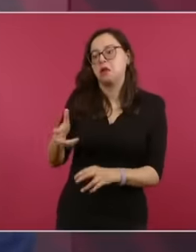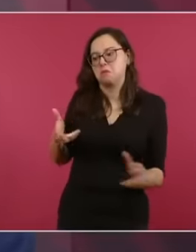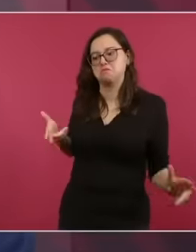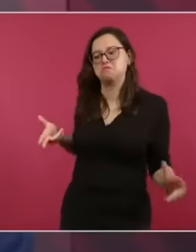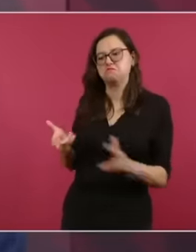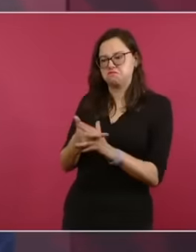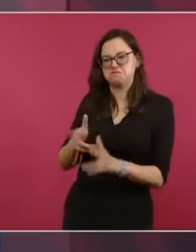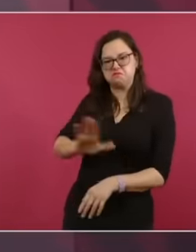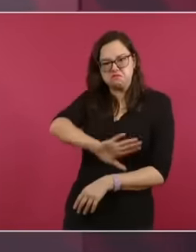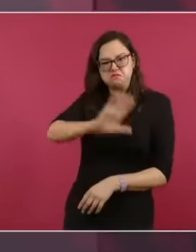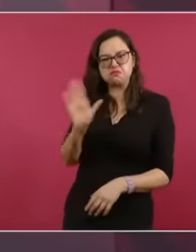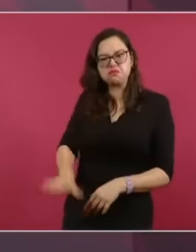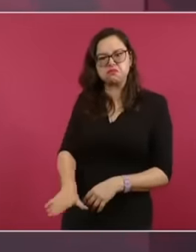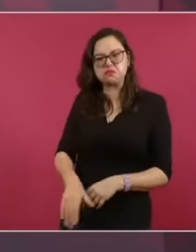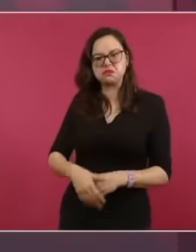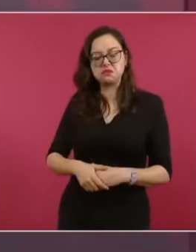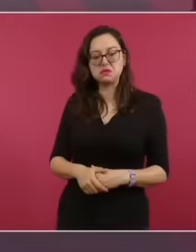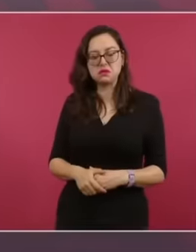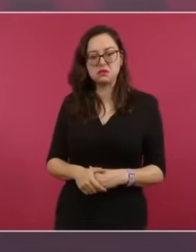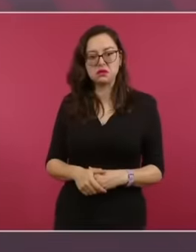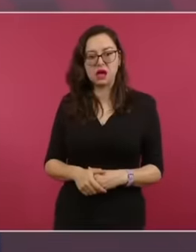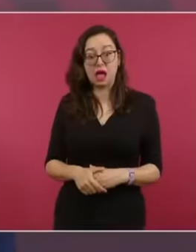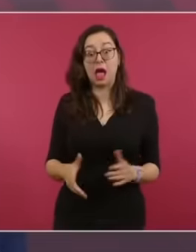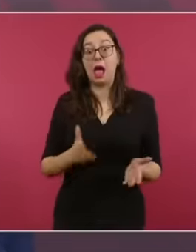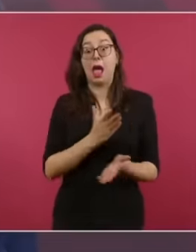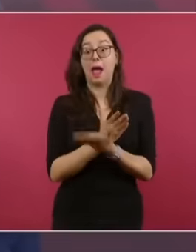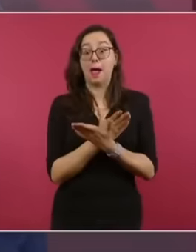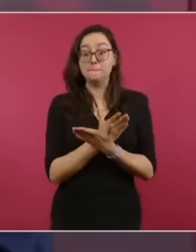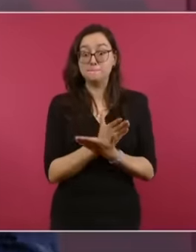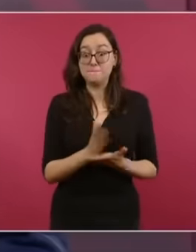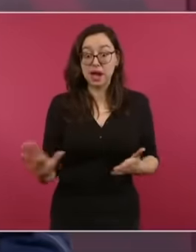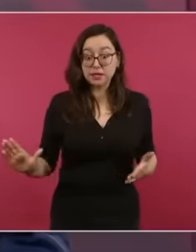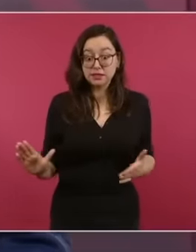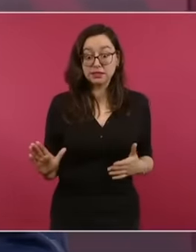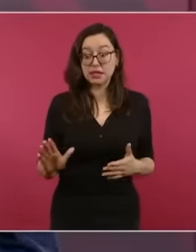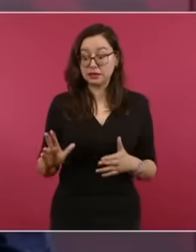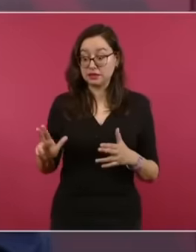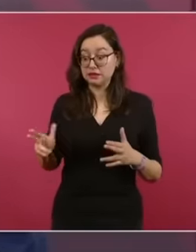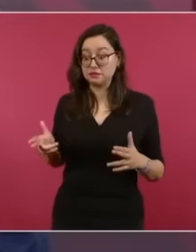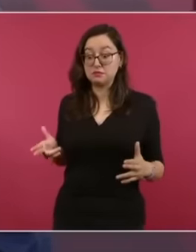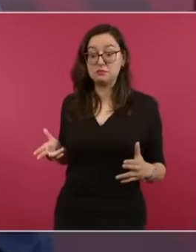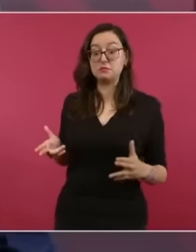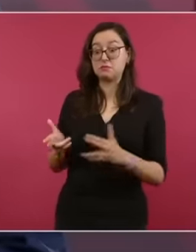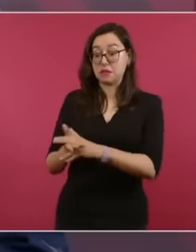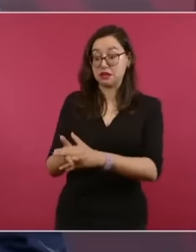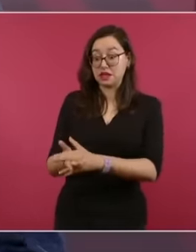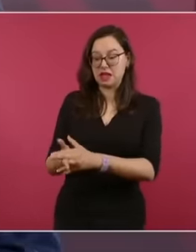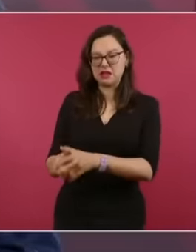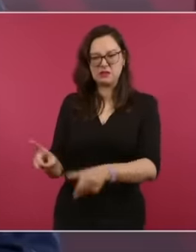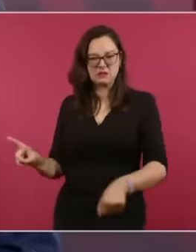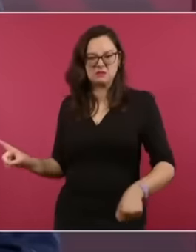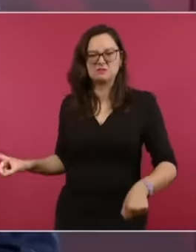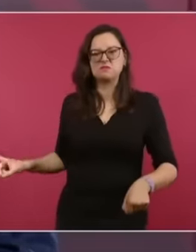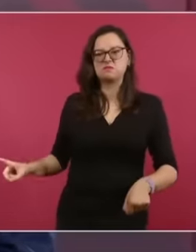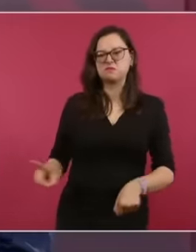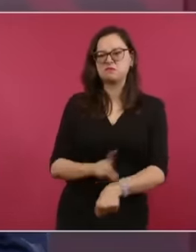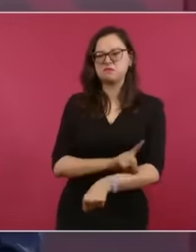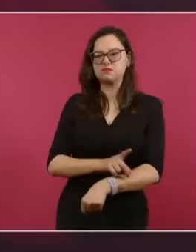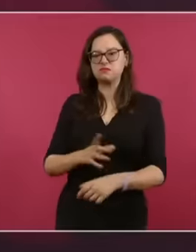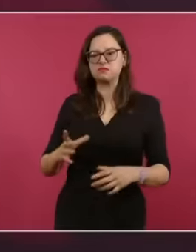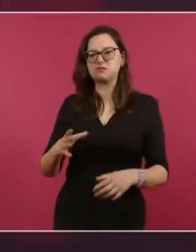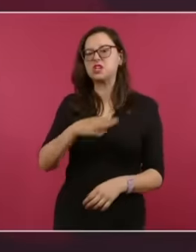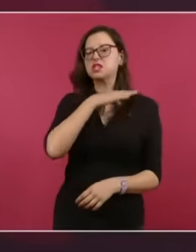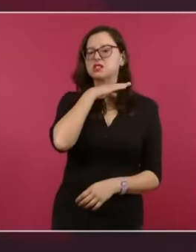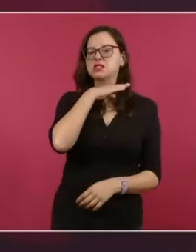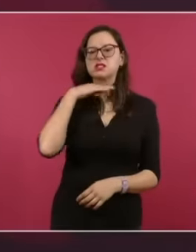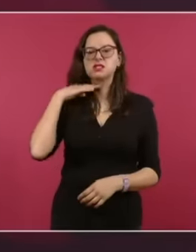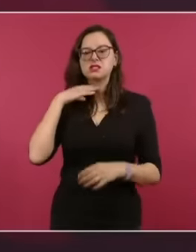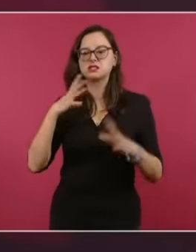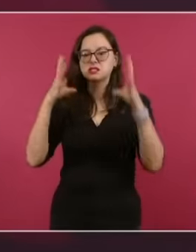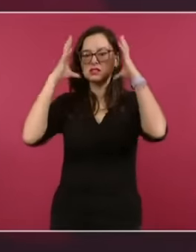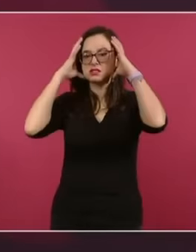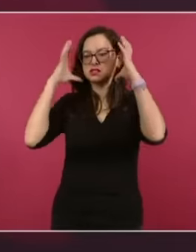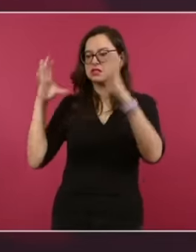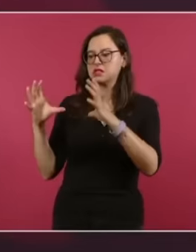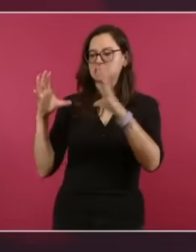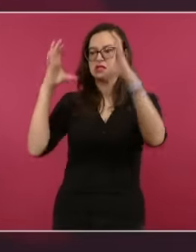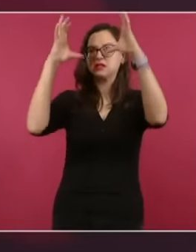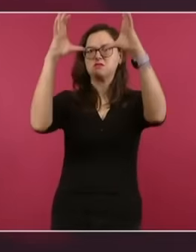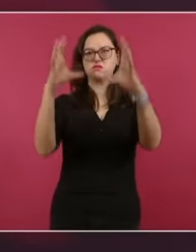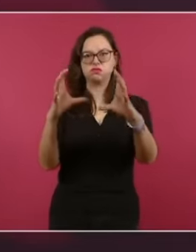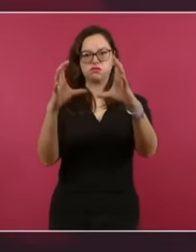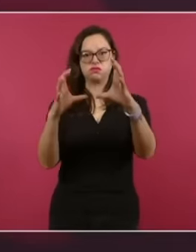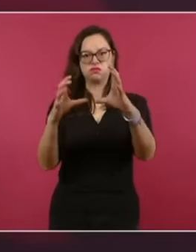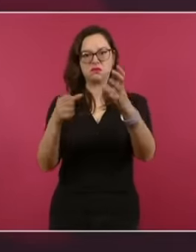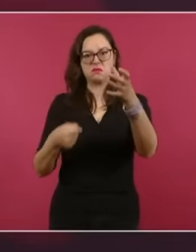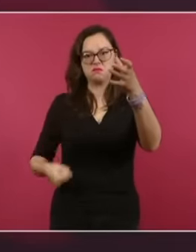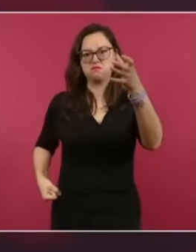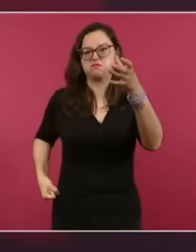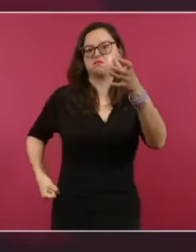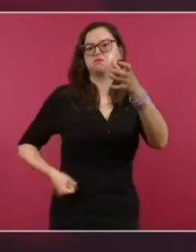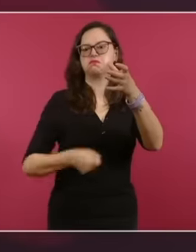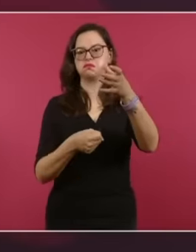lesson they cut off his head and display his head for 10 years in the main square of